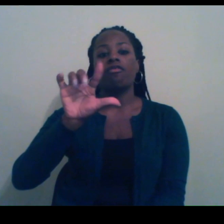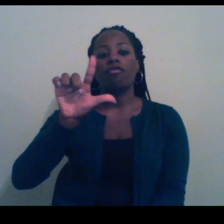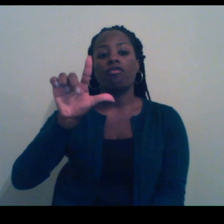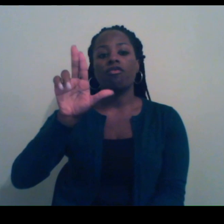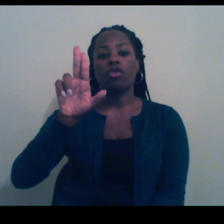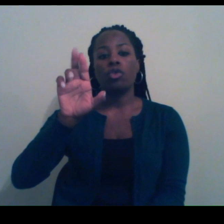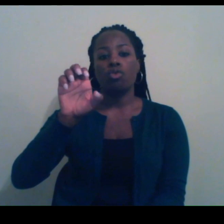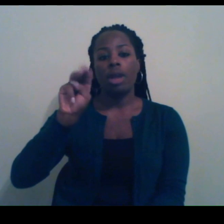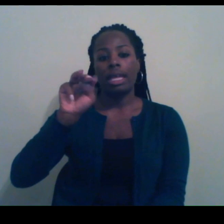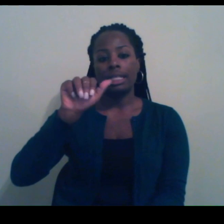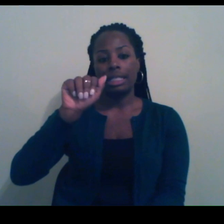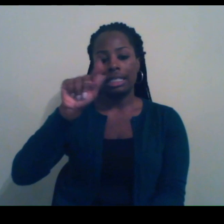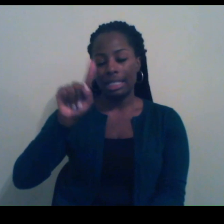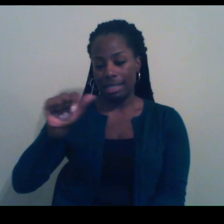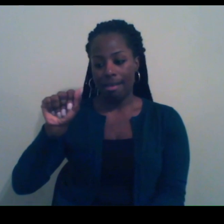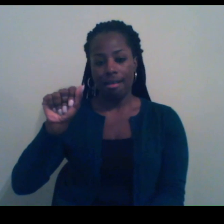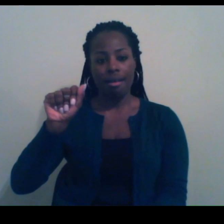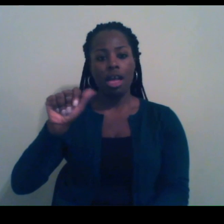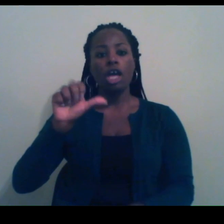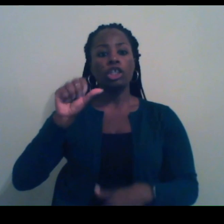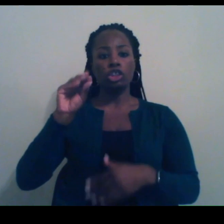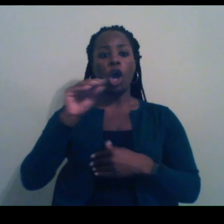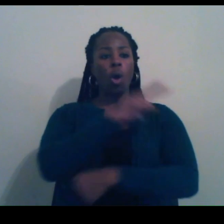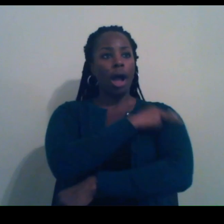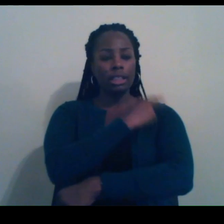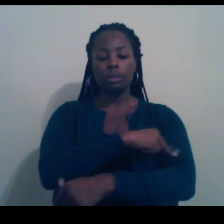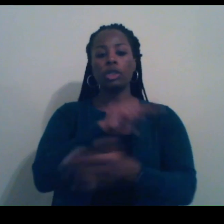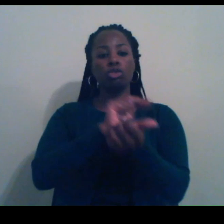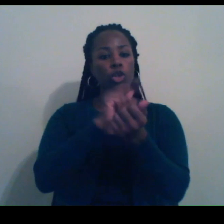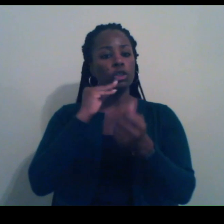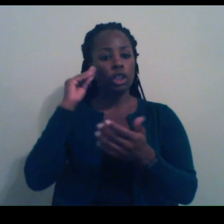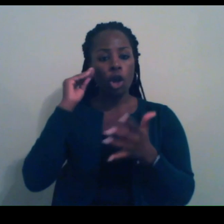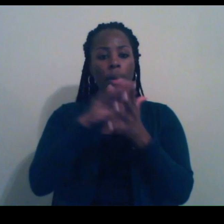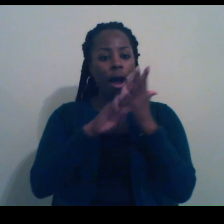these procedures in place and should be prepared for what they may see and we're